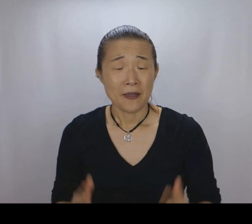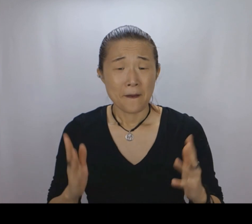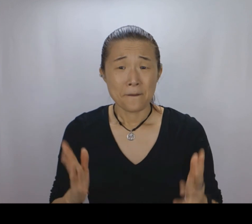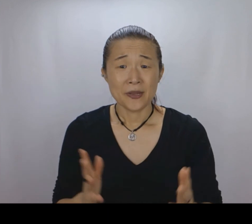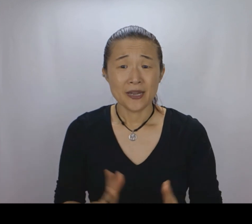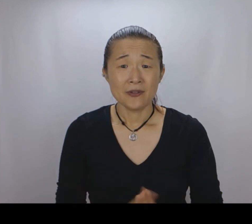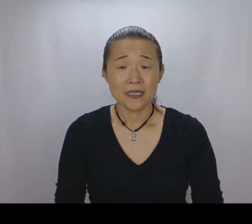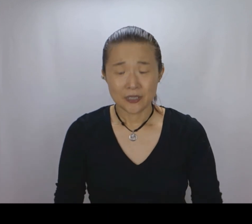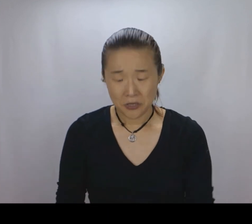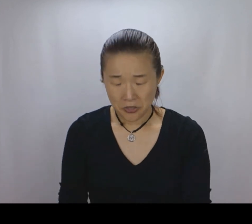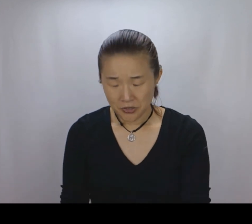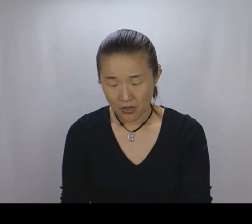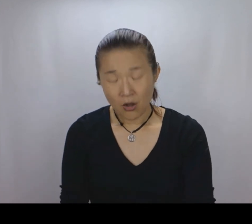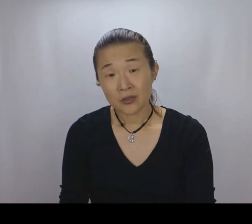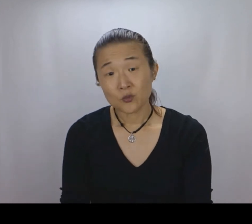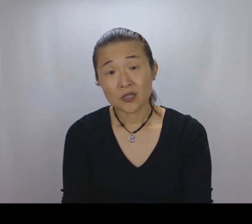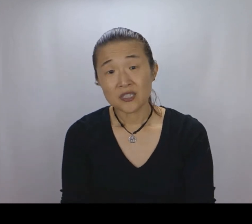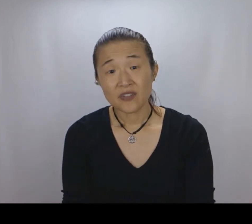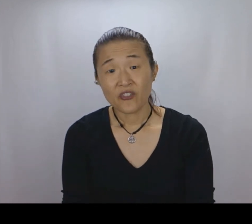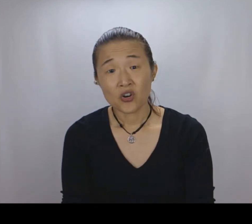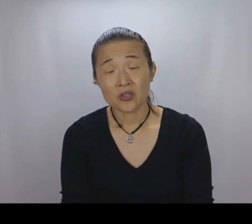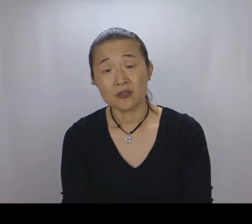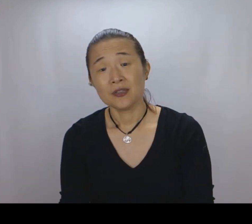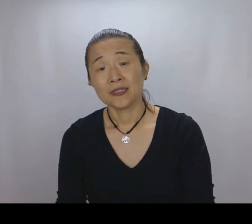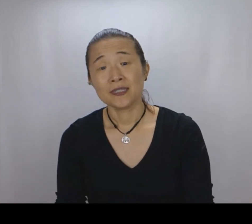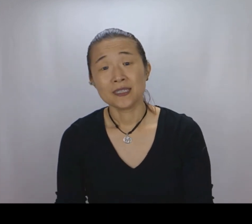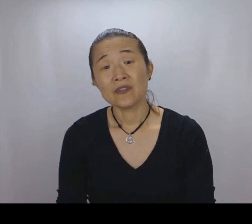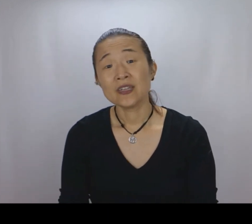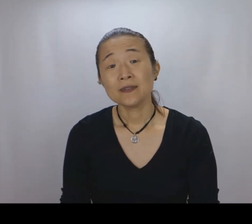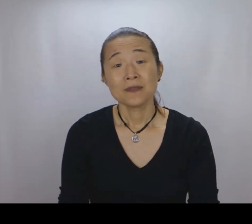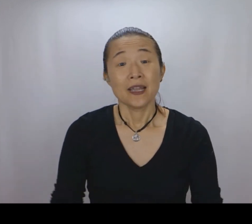But anyways those are all the words for lesson 7.